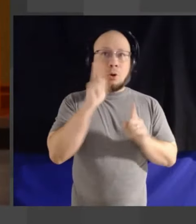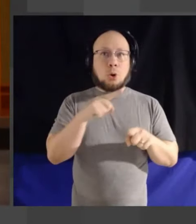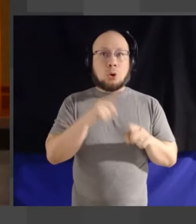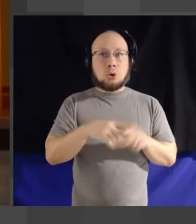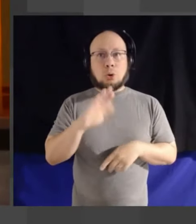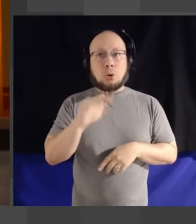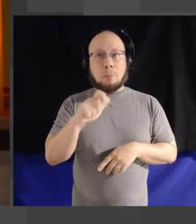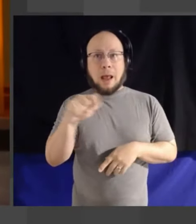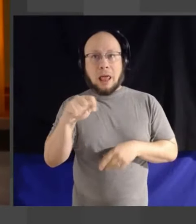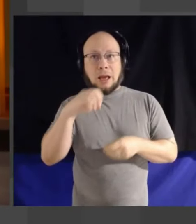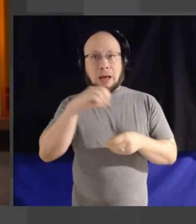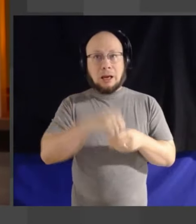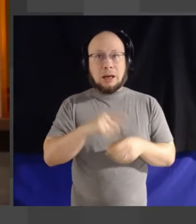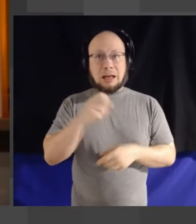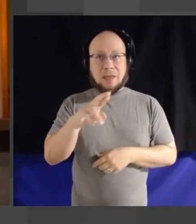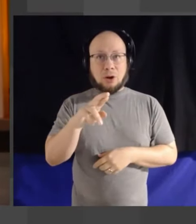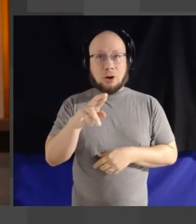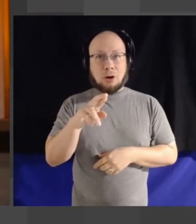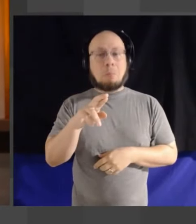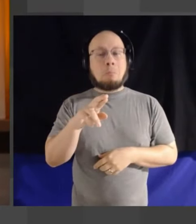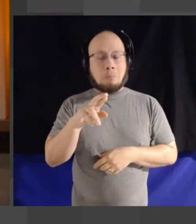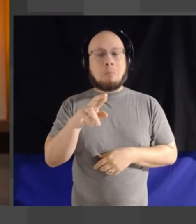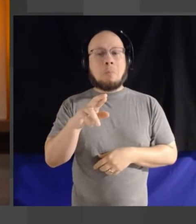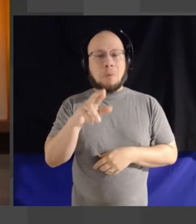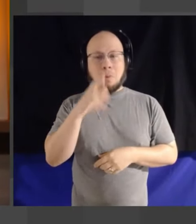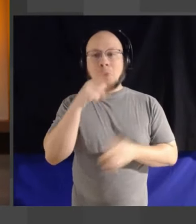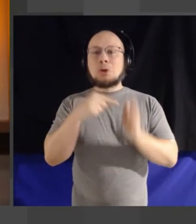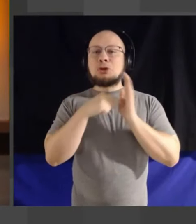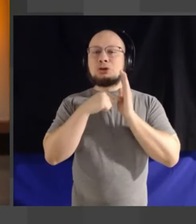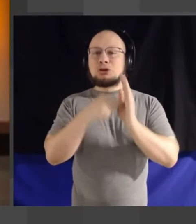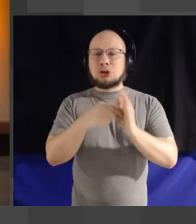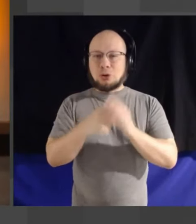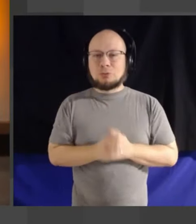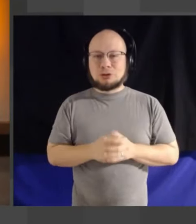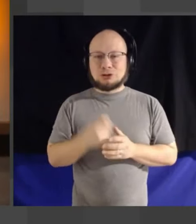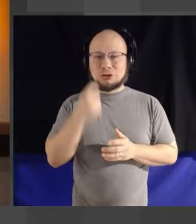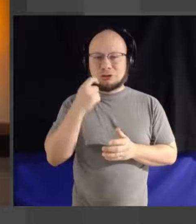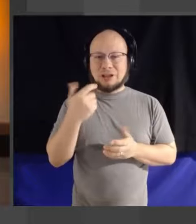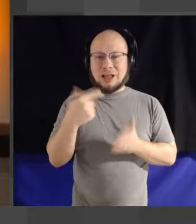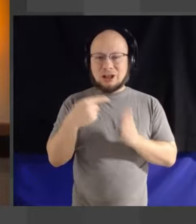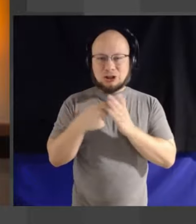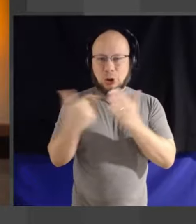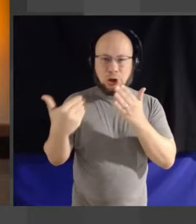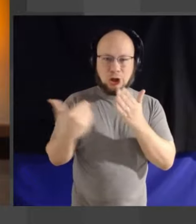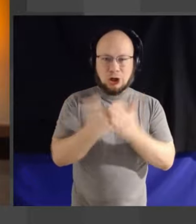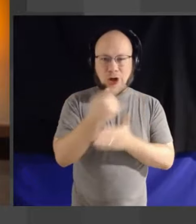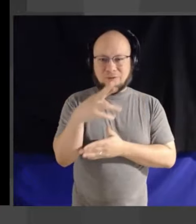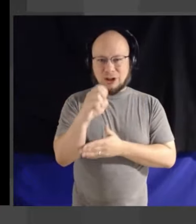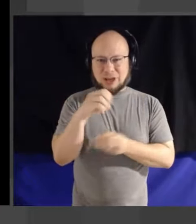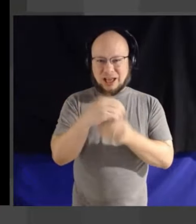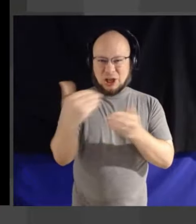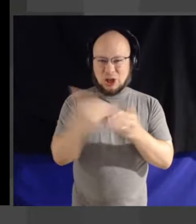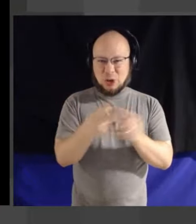IT WOULD BE LIKE TO ATTEND A NETHER BALLET. WONDER NO MORE.